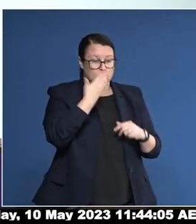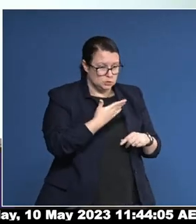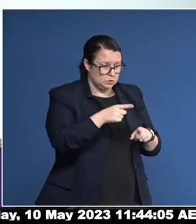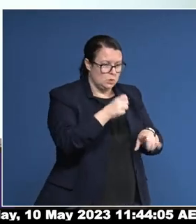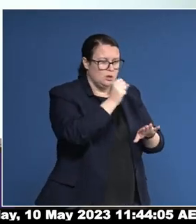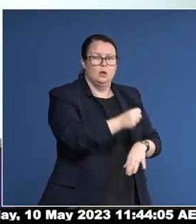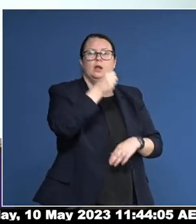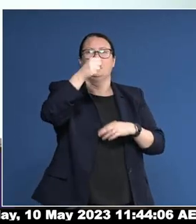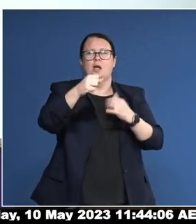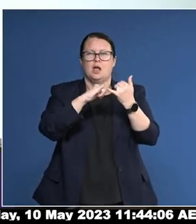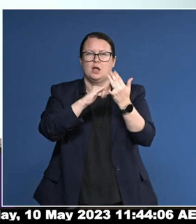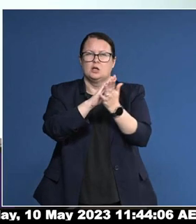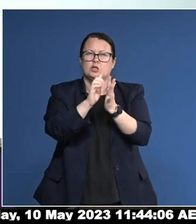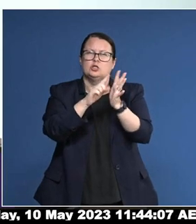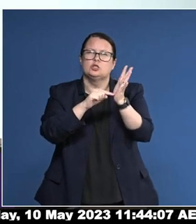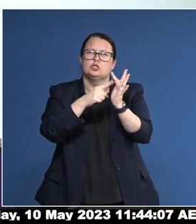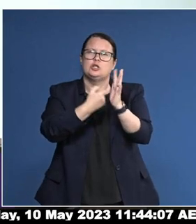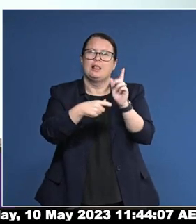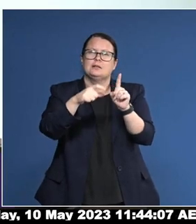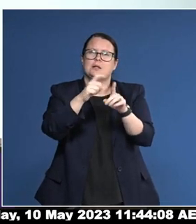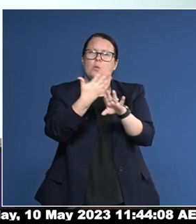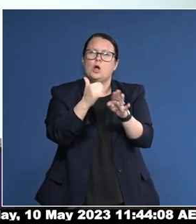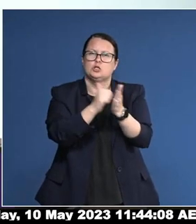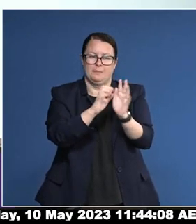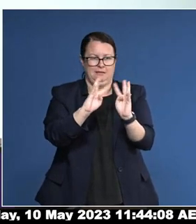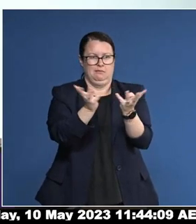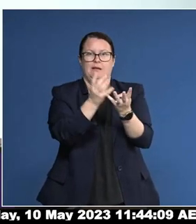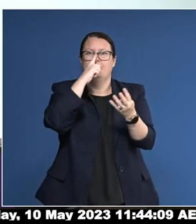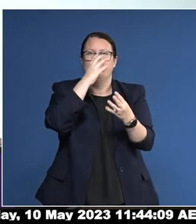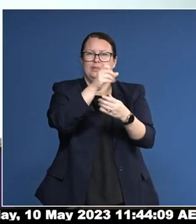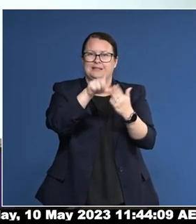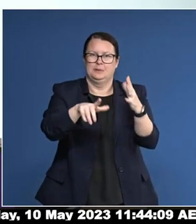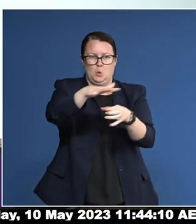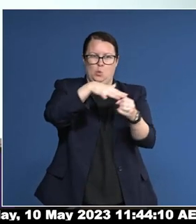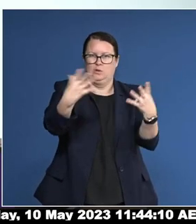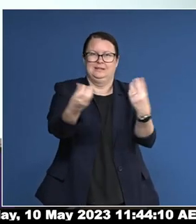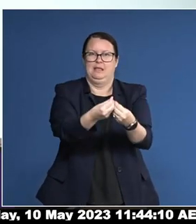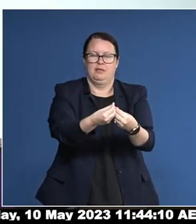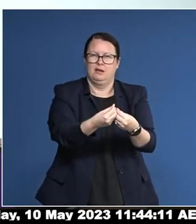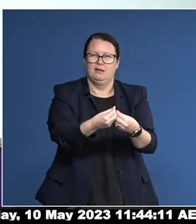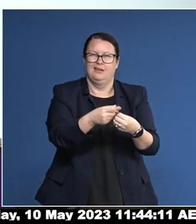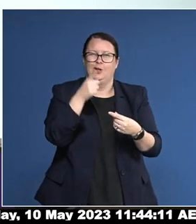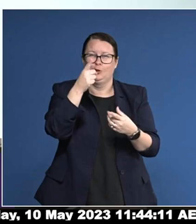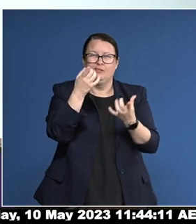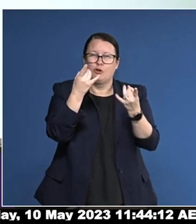So, reading your statement alone just confirms the low expectations that schools